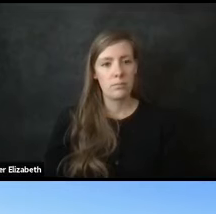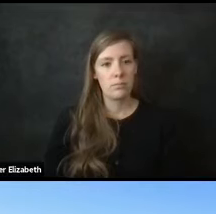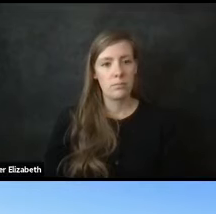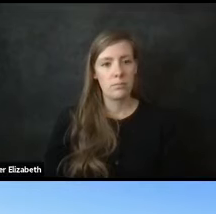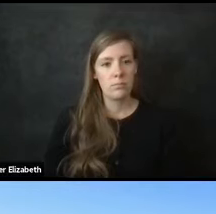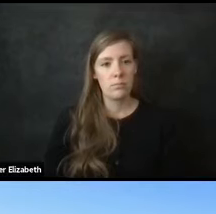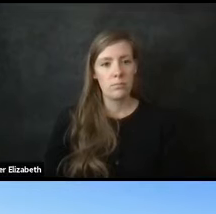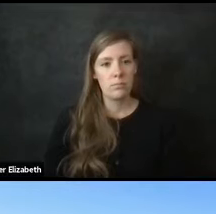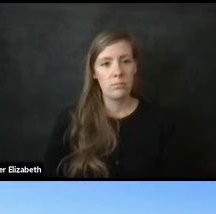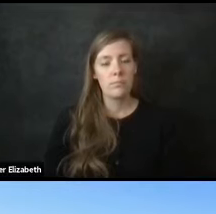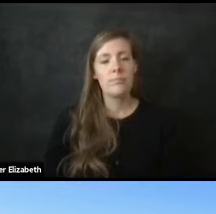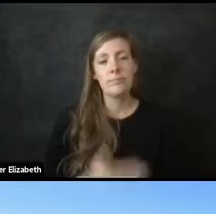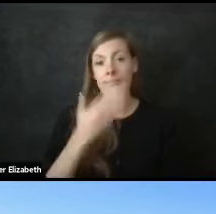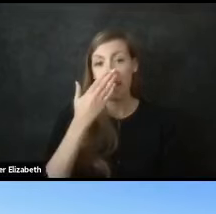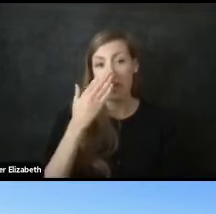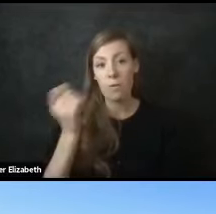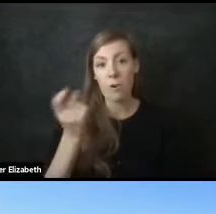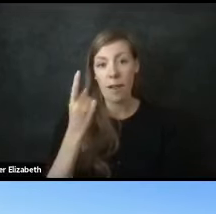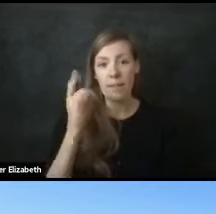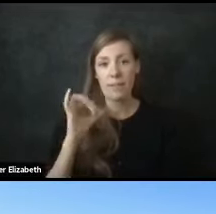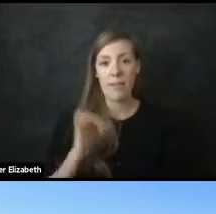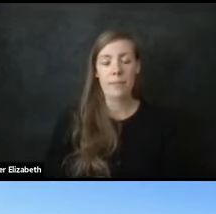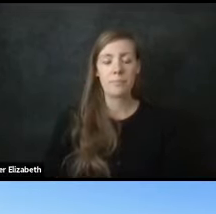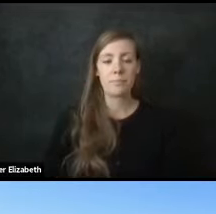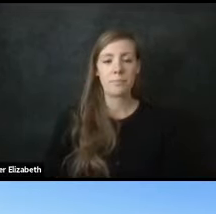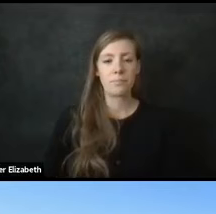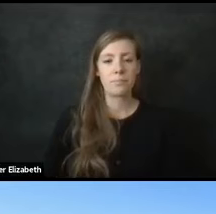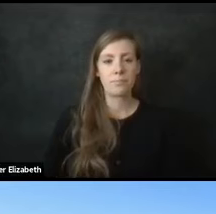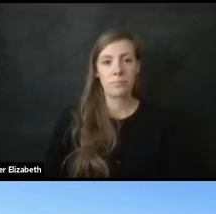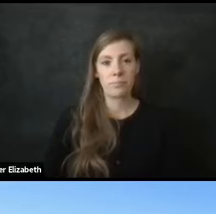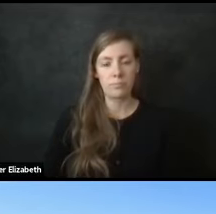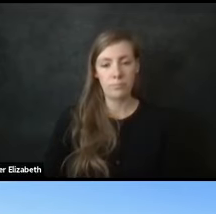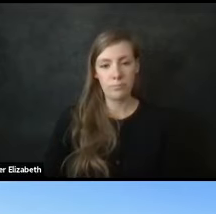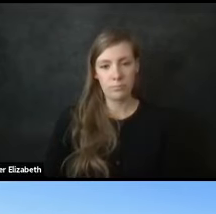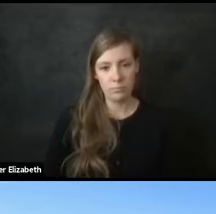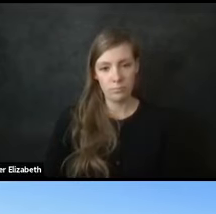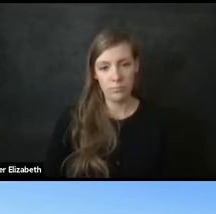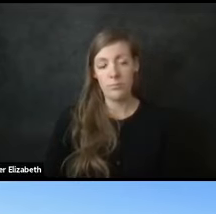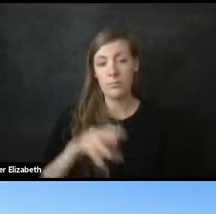Yeah. Thanks for that question. The indoor masking.